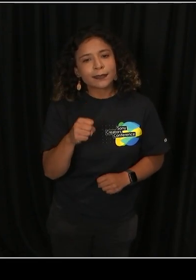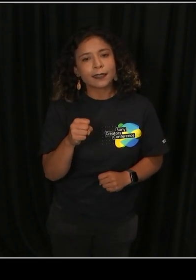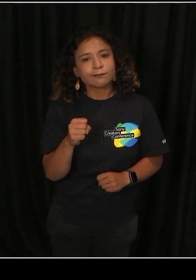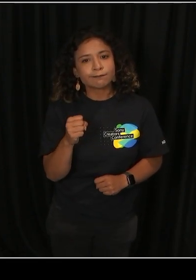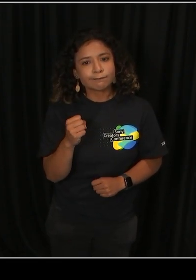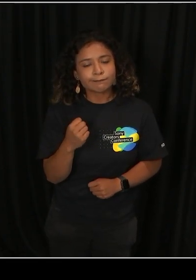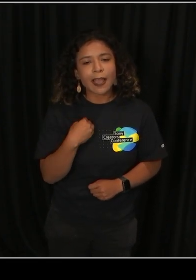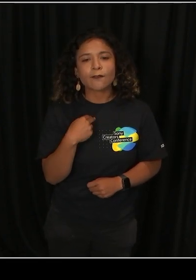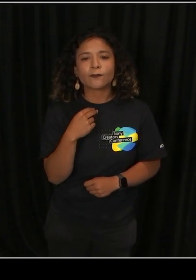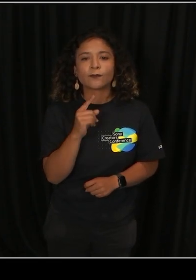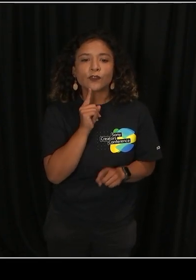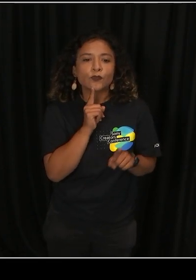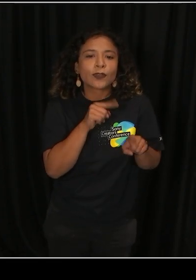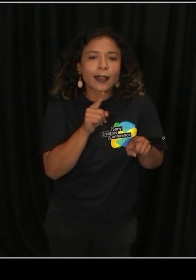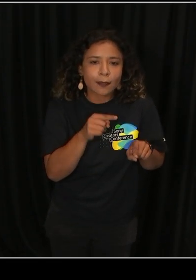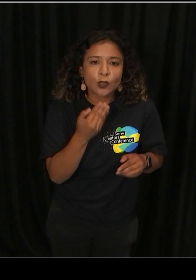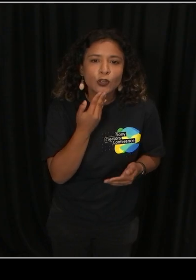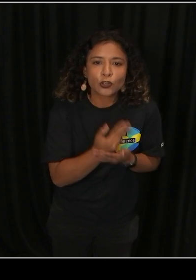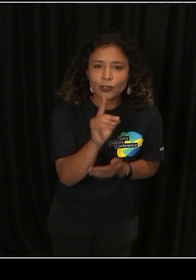We need to make sure that the data is quality controlled.